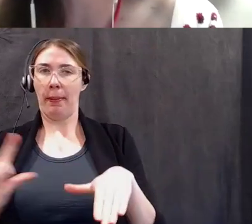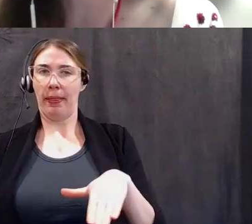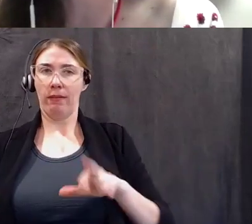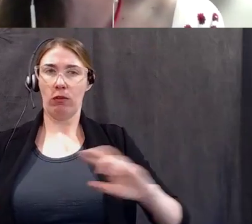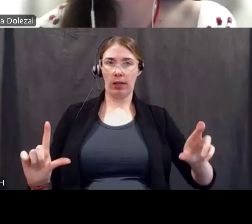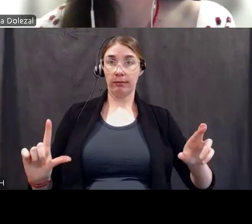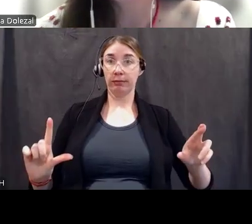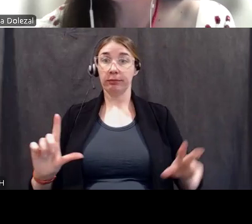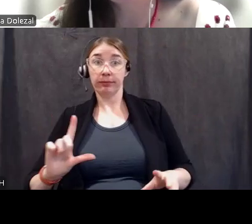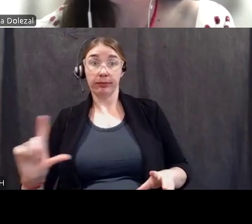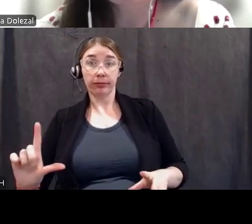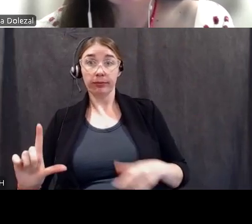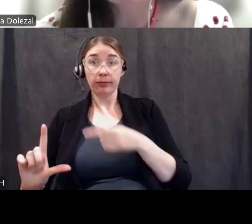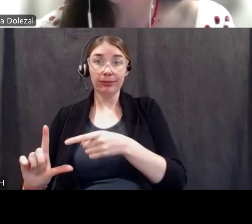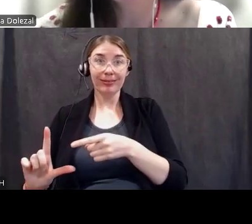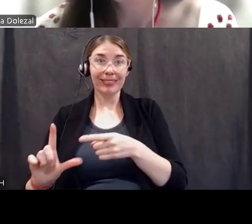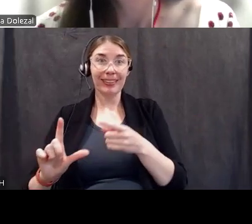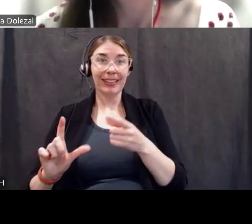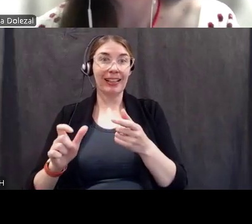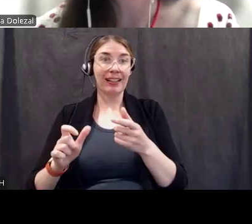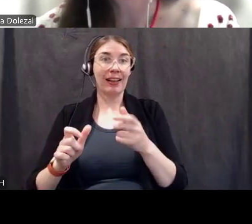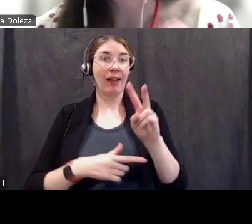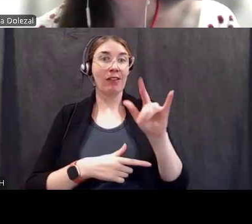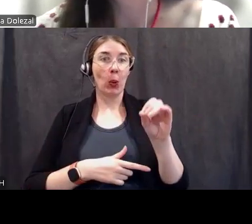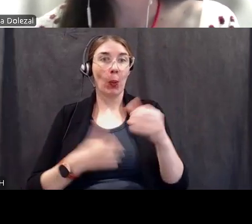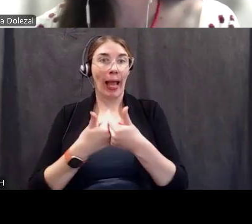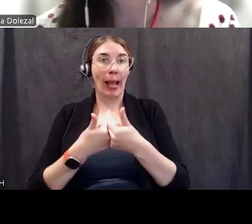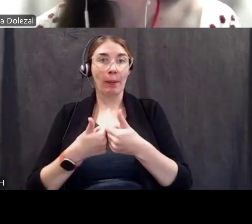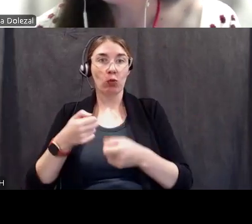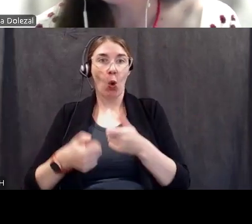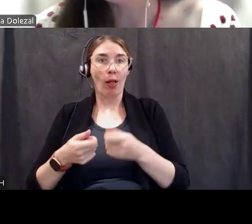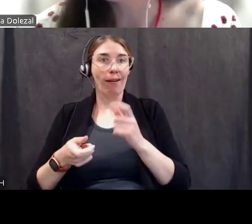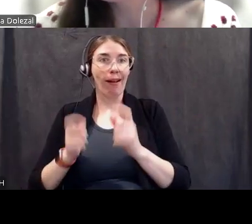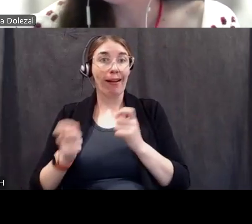Bottom left is an adaptive video game controller. There are more and more things coming out related